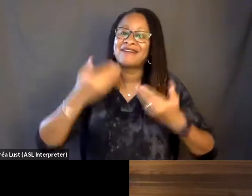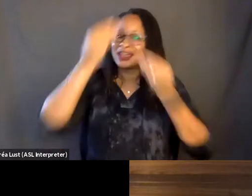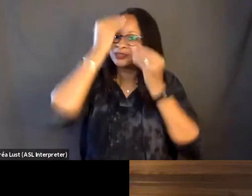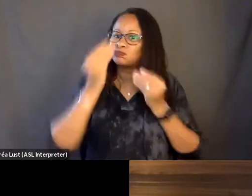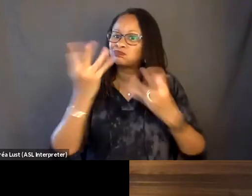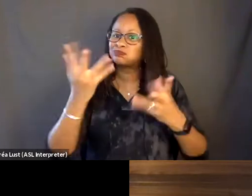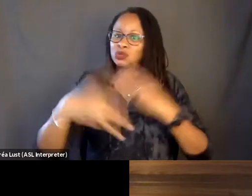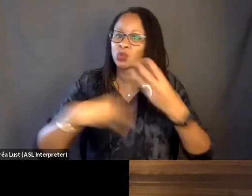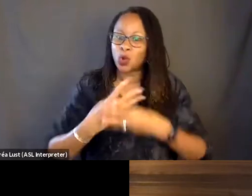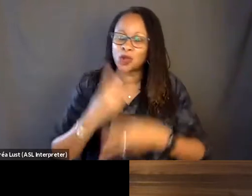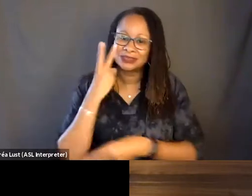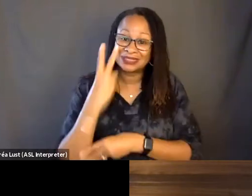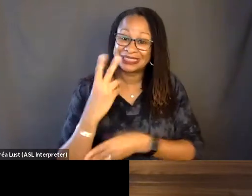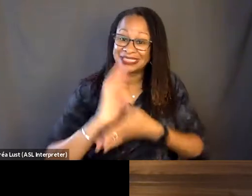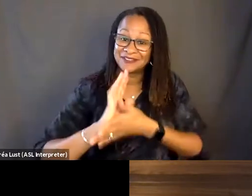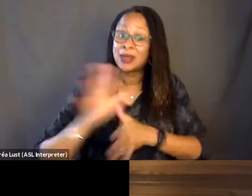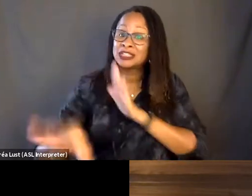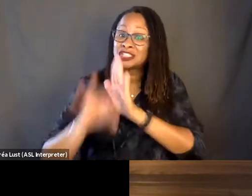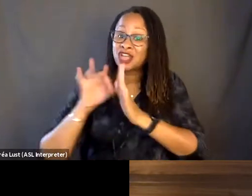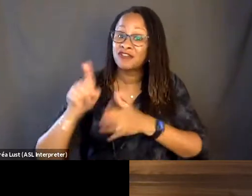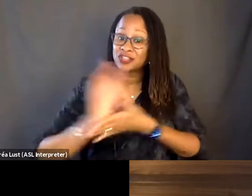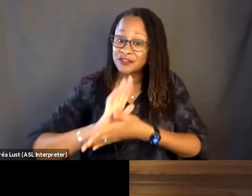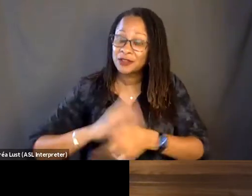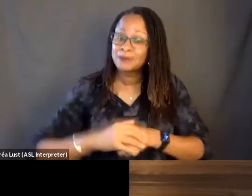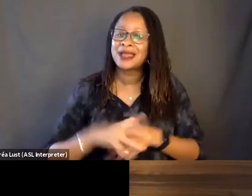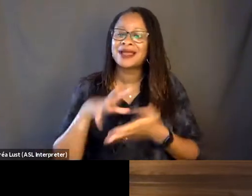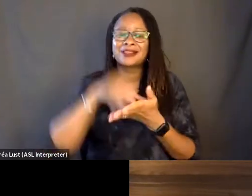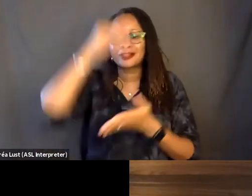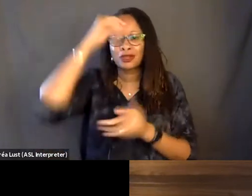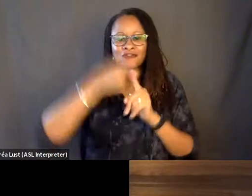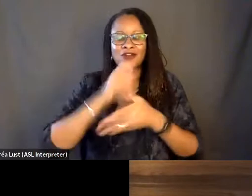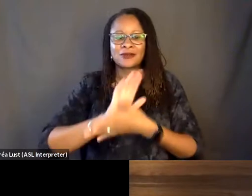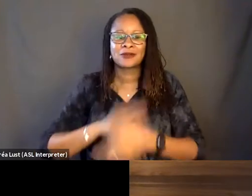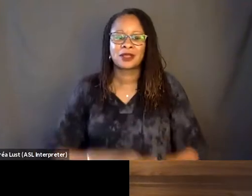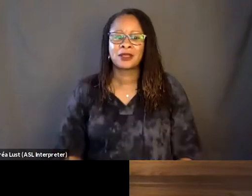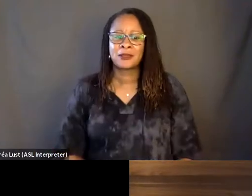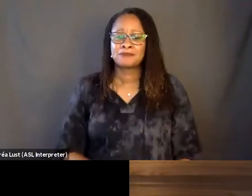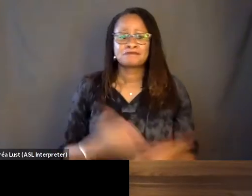see this film, and discover this film, and learn. What about Amazon, Bezos' company?